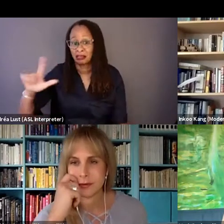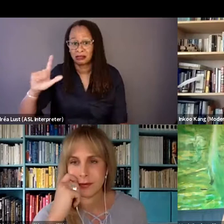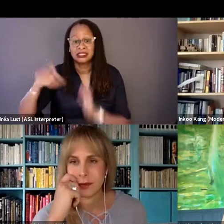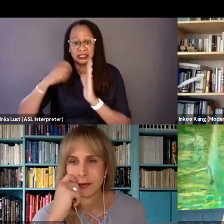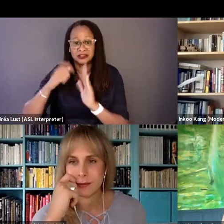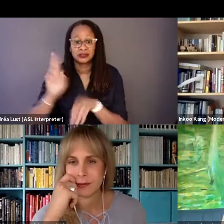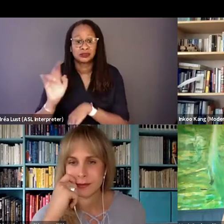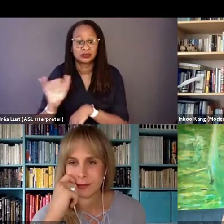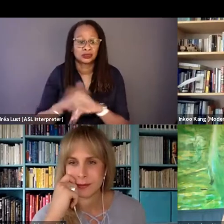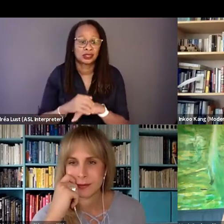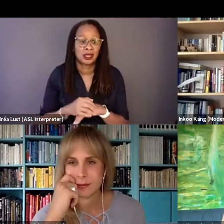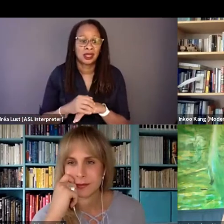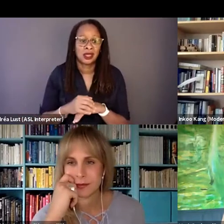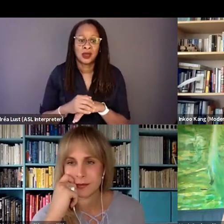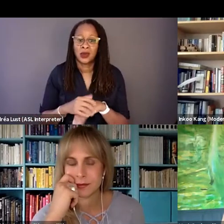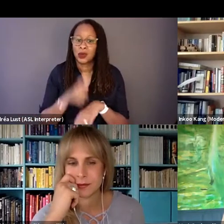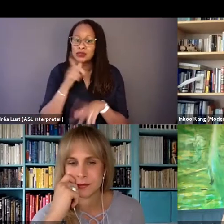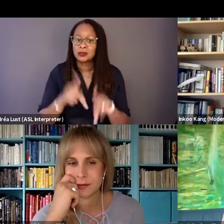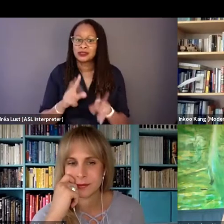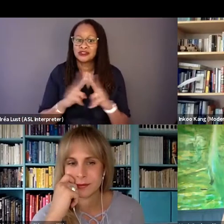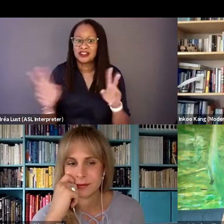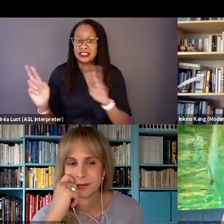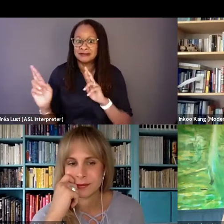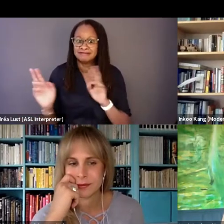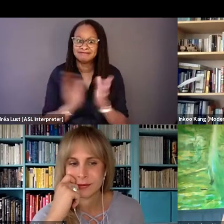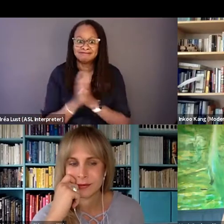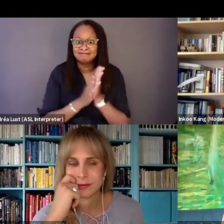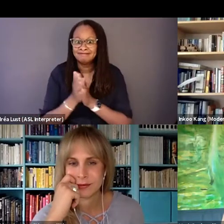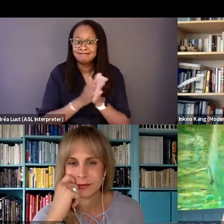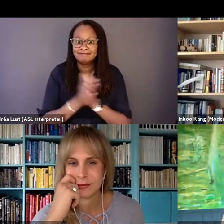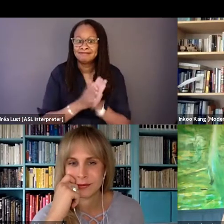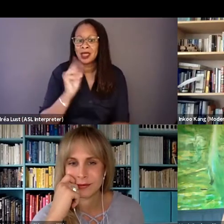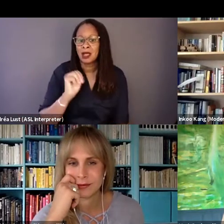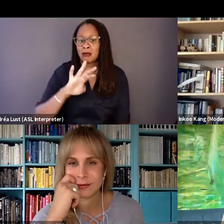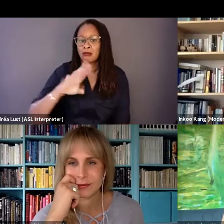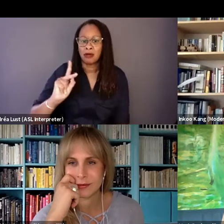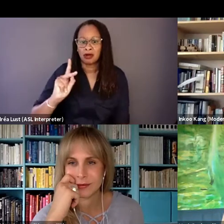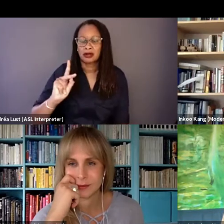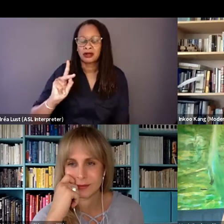Who was the person who was really eager to talk? Mark MacCarley, J Garner's defense attorney.